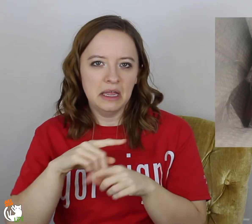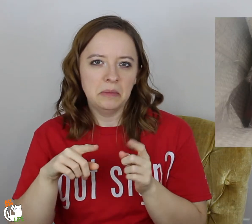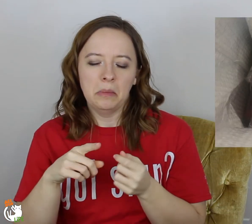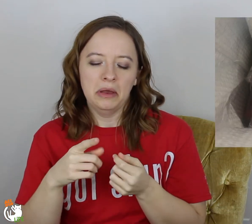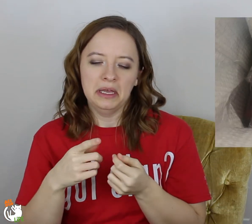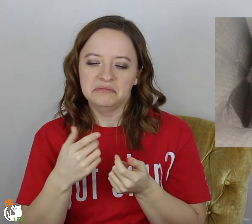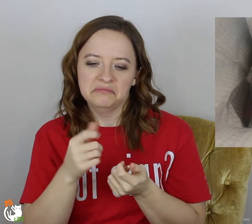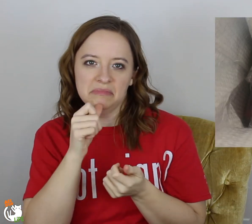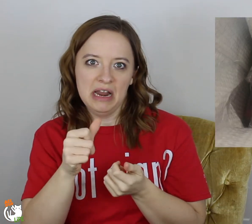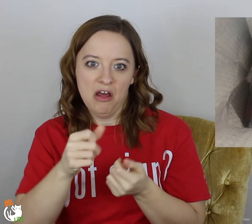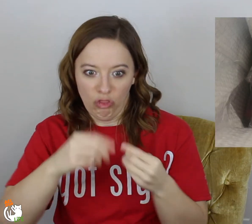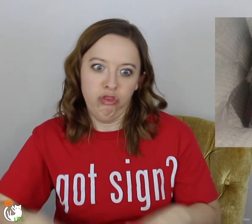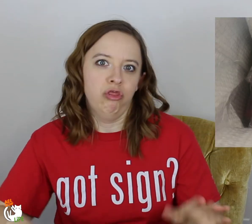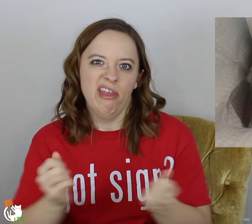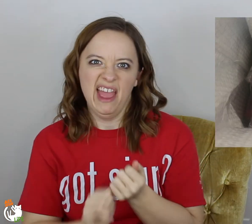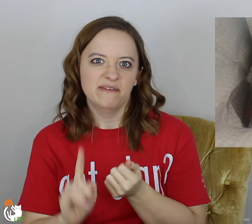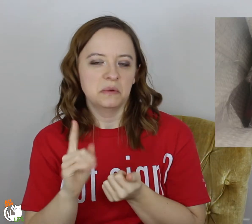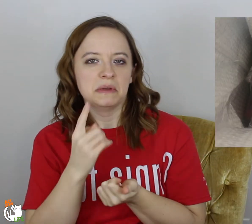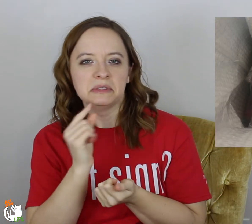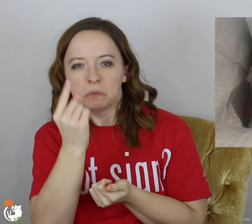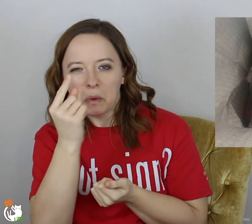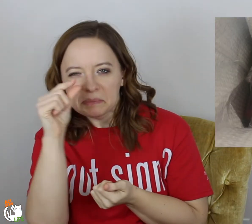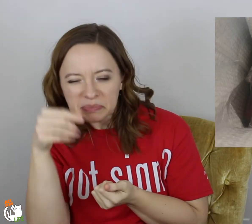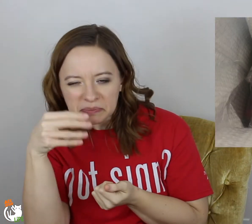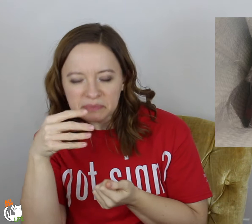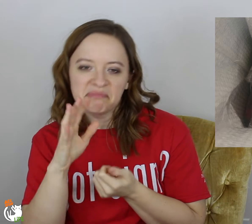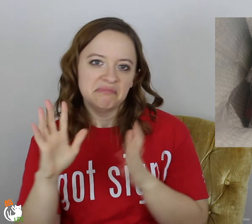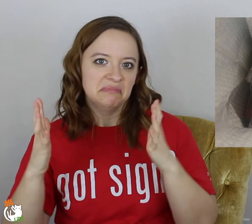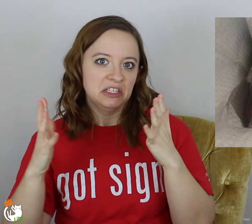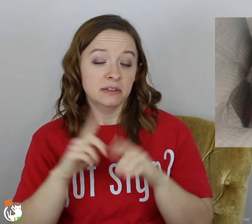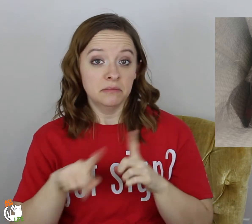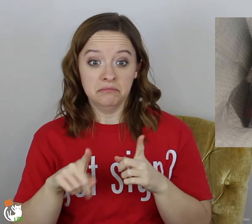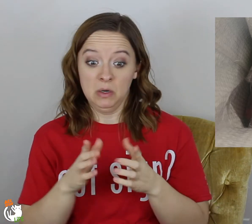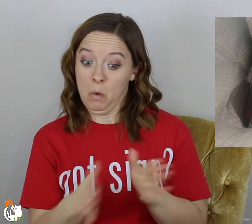but it didn't leak all the way through everything. It was just one tiny. That was all.